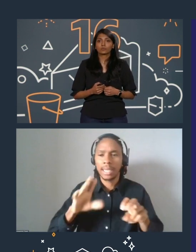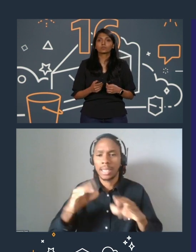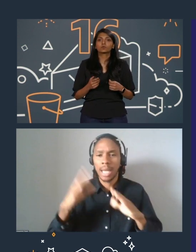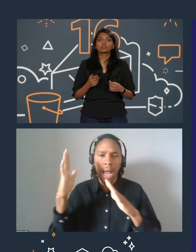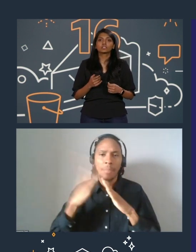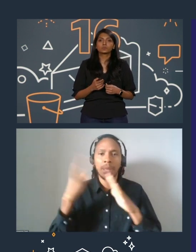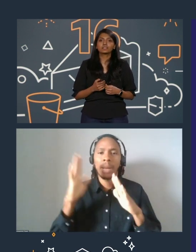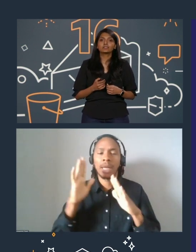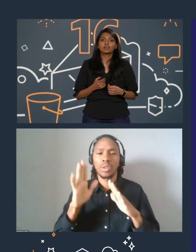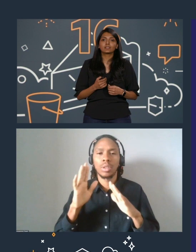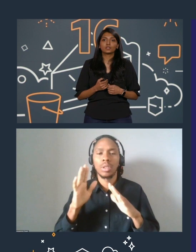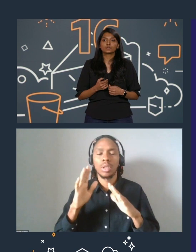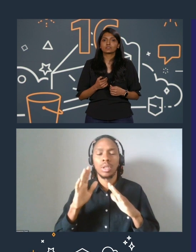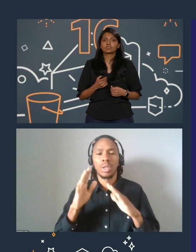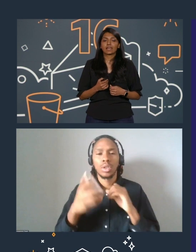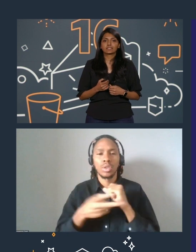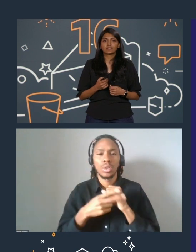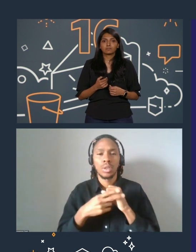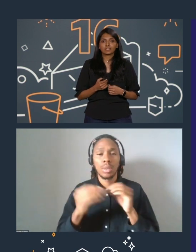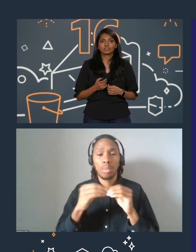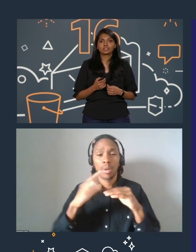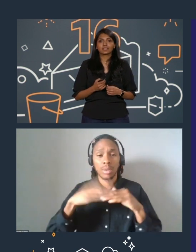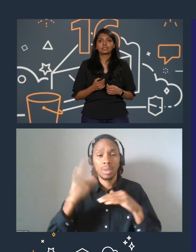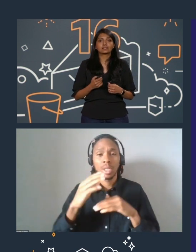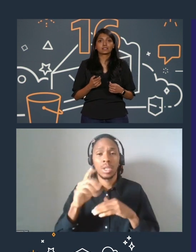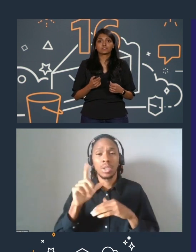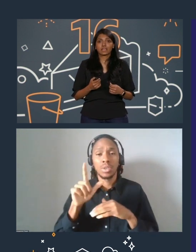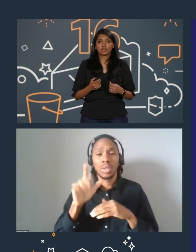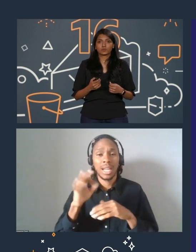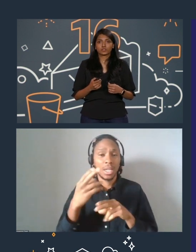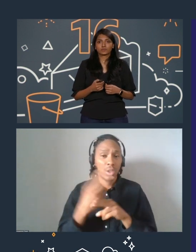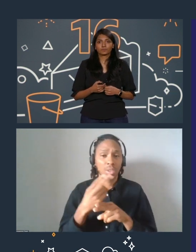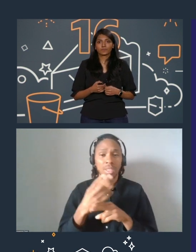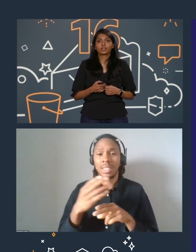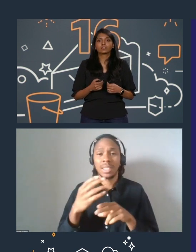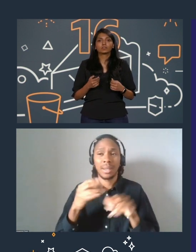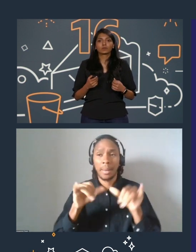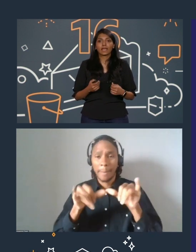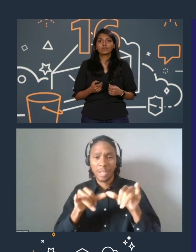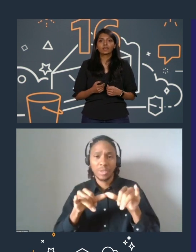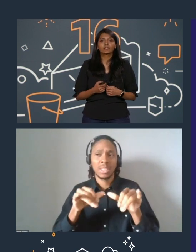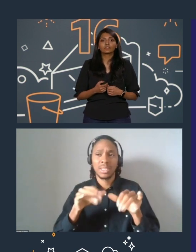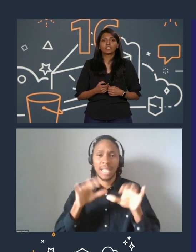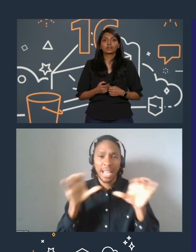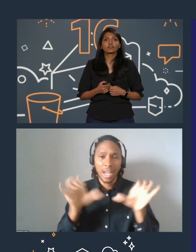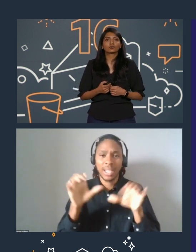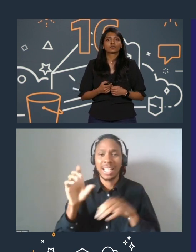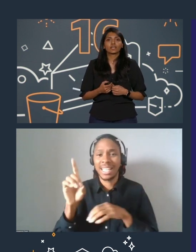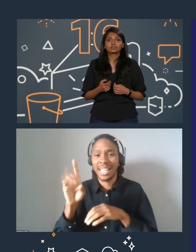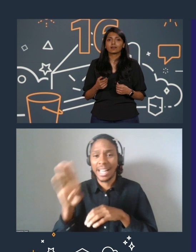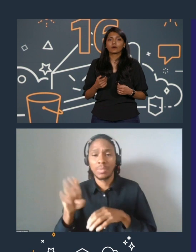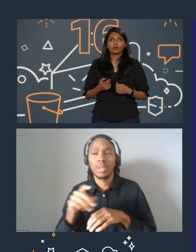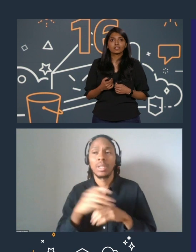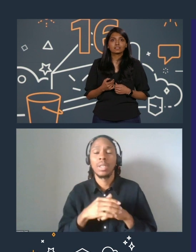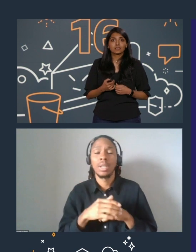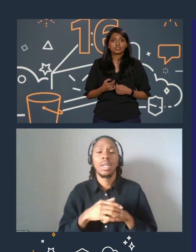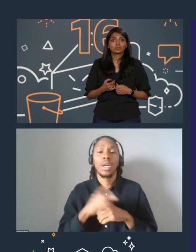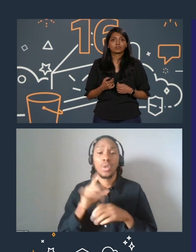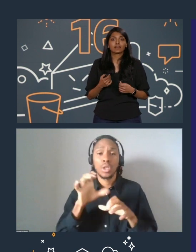with more than 29 usage and activity metrics and interactive dashboards. You can aggregate your data for your entire organization at